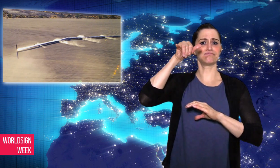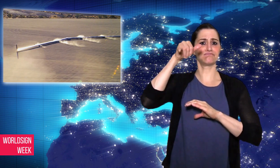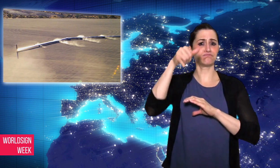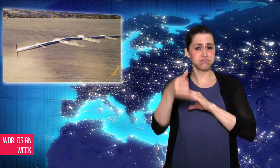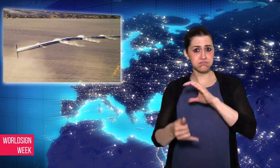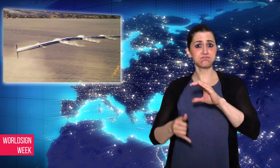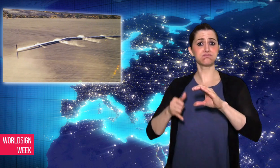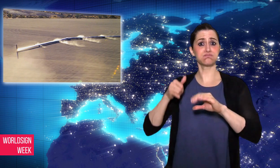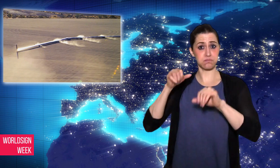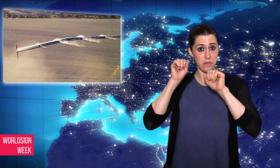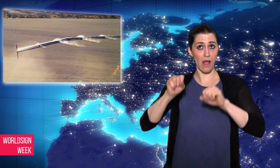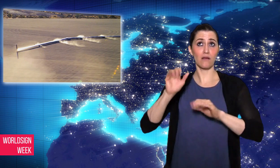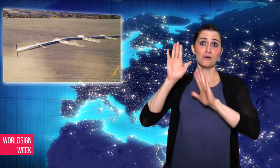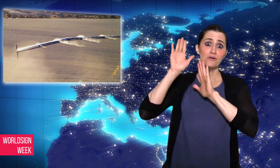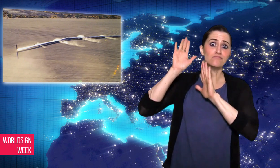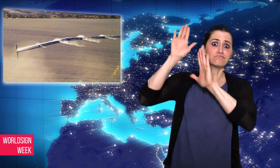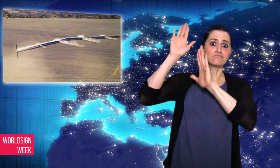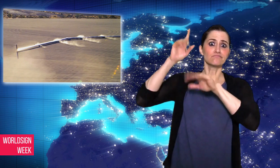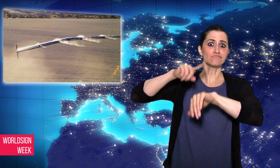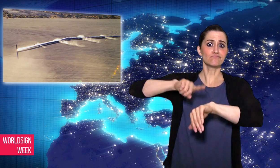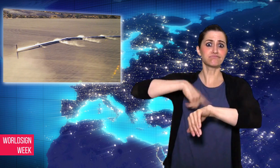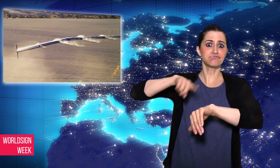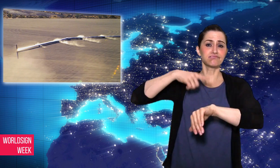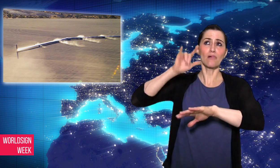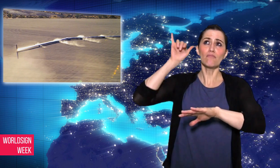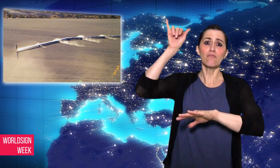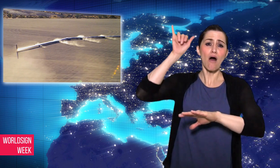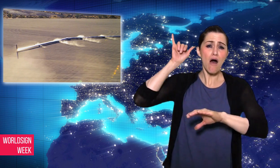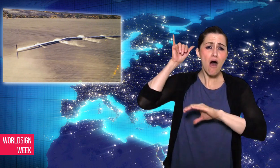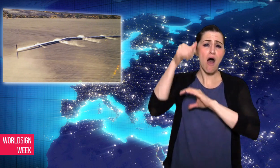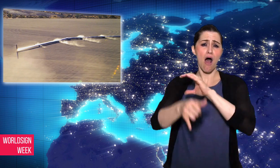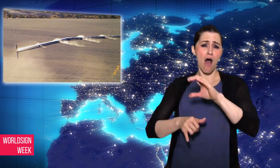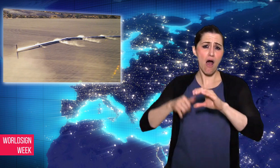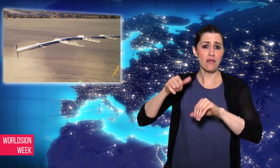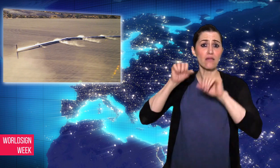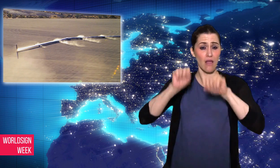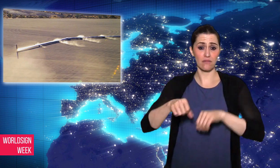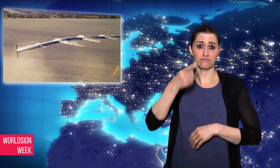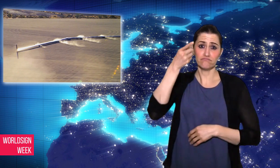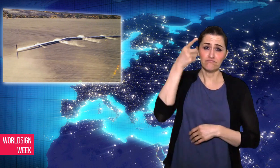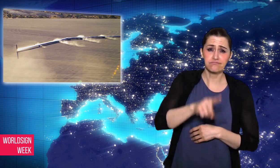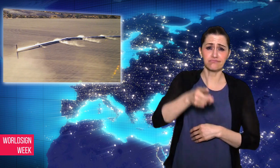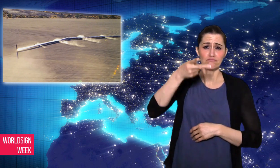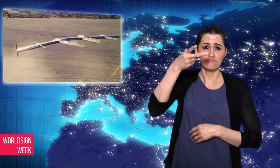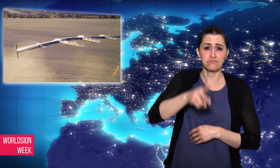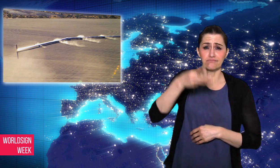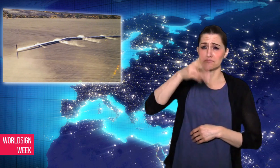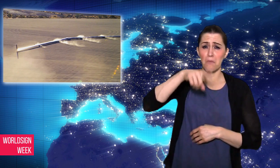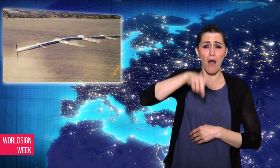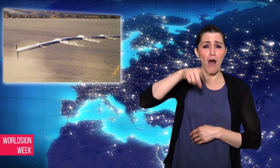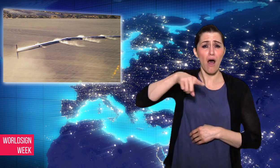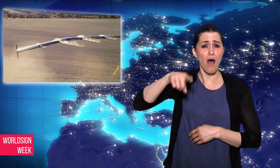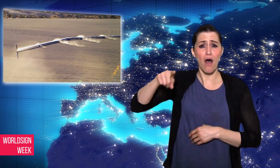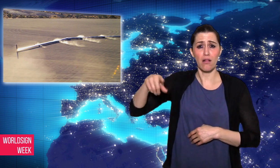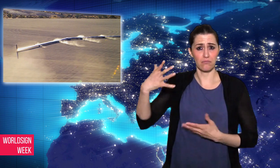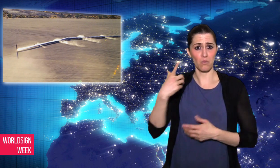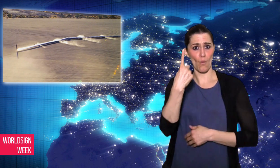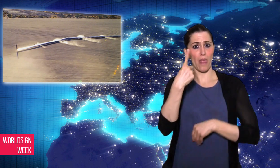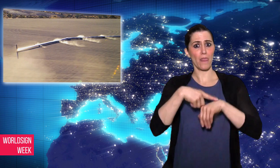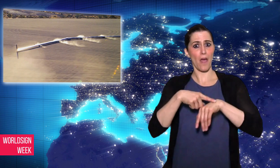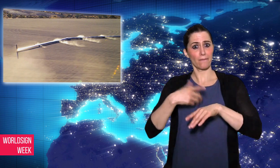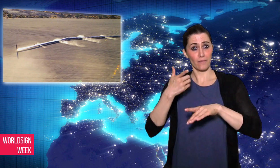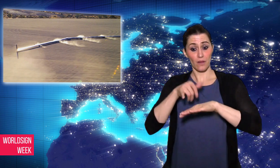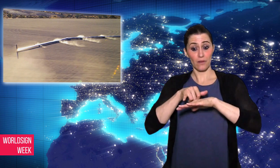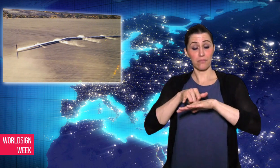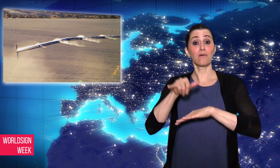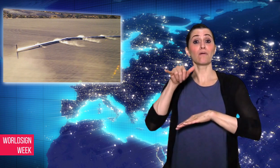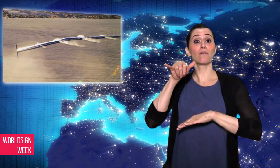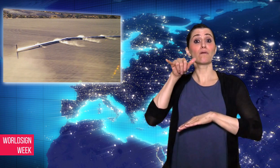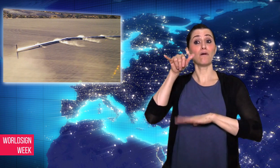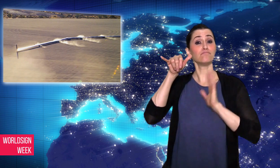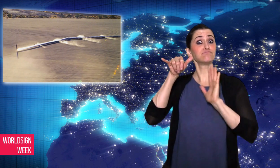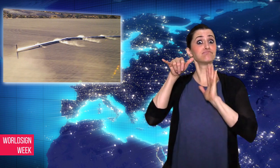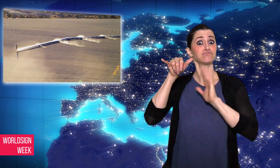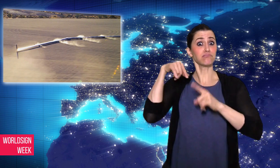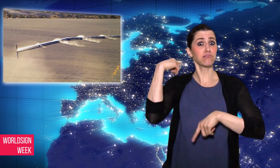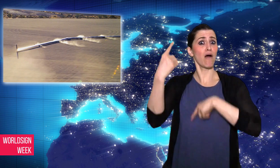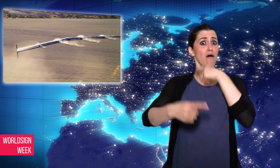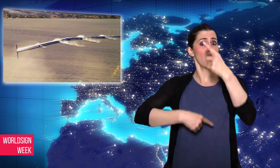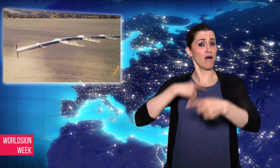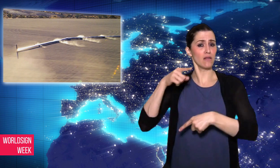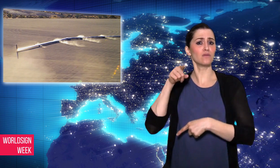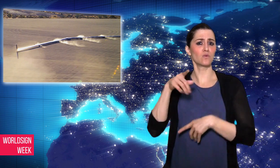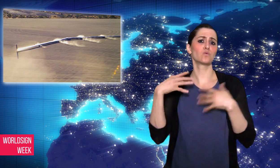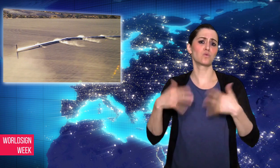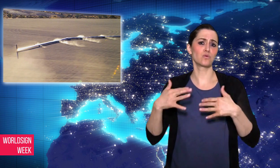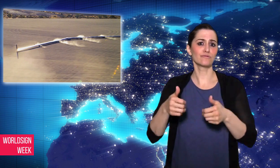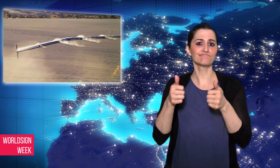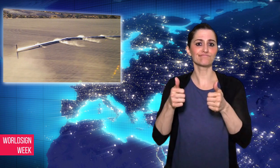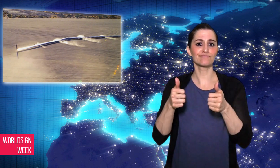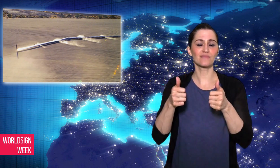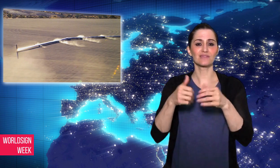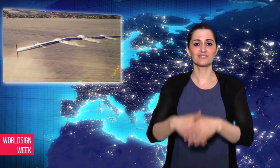for months at a time.